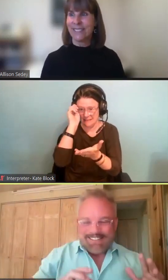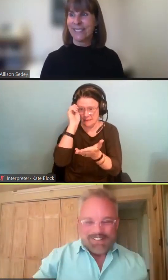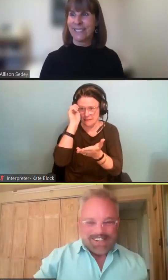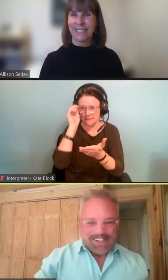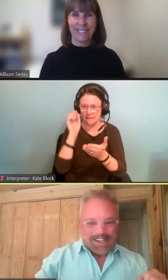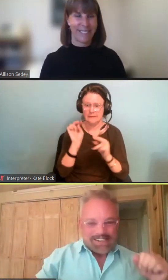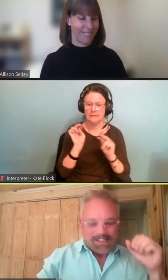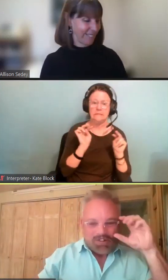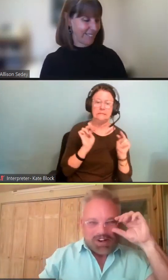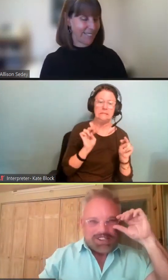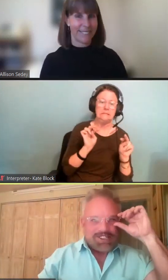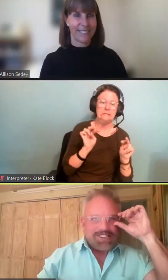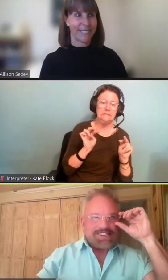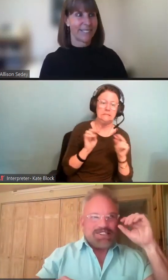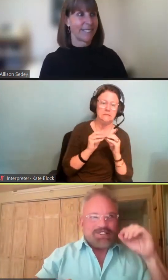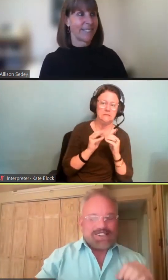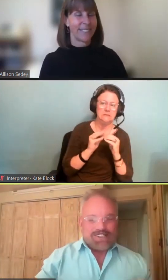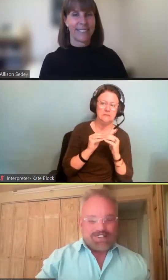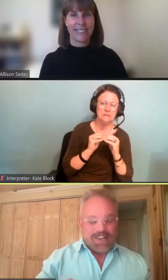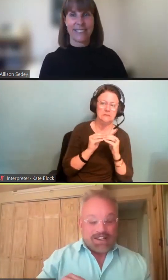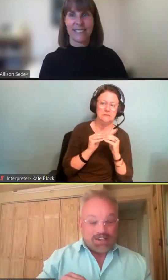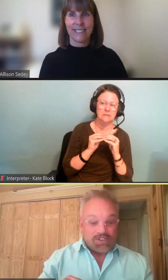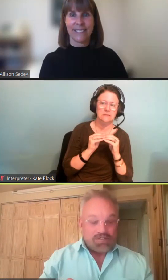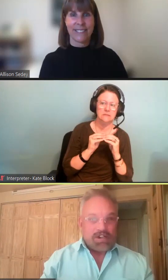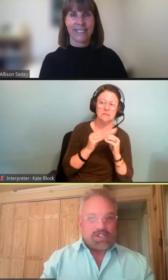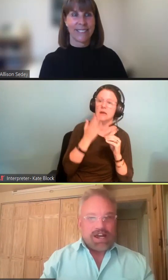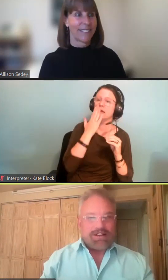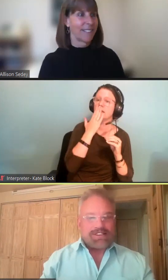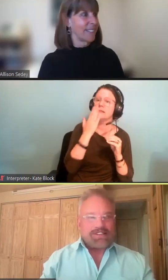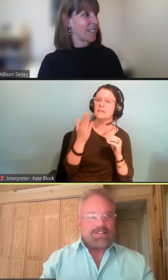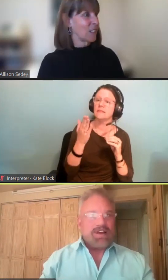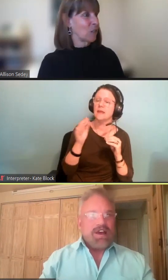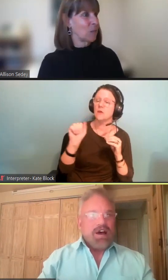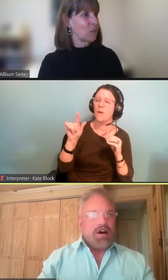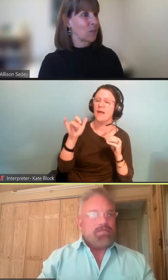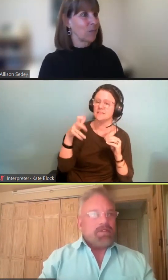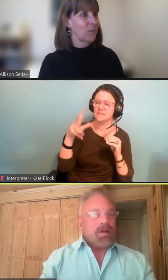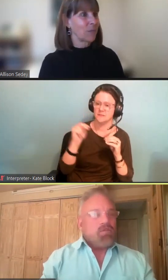can get some questions addressed here thank you so much Allison um one of the